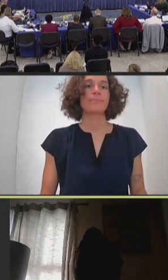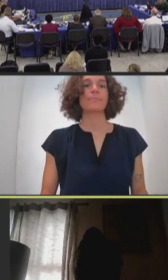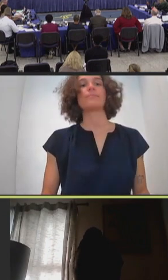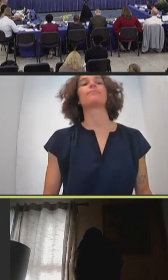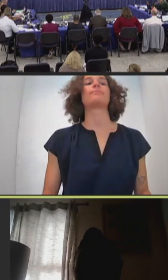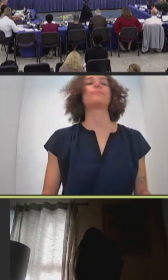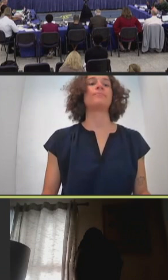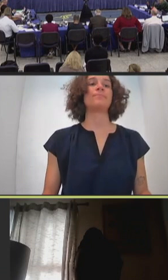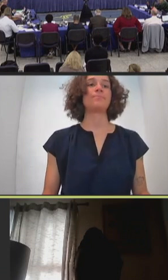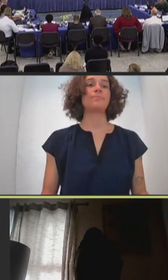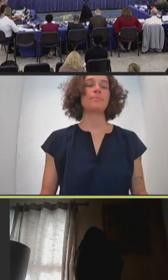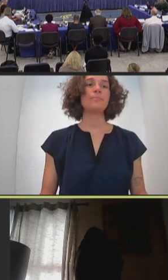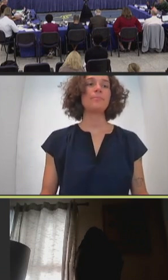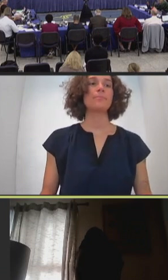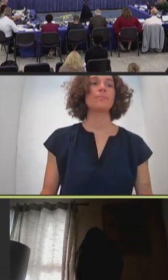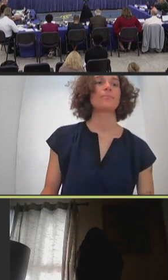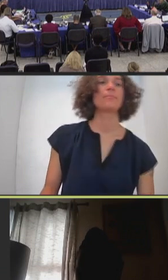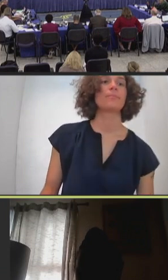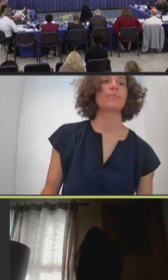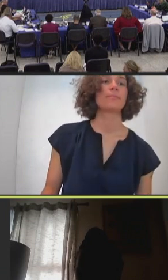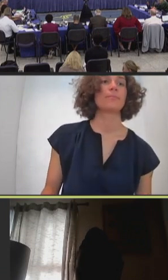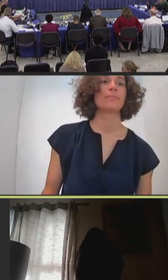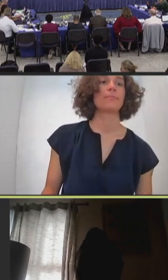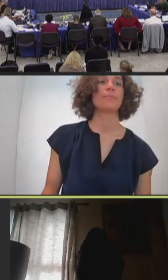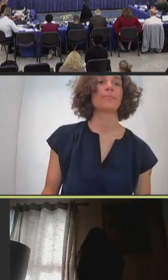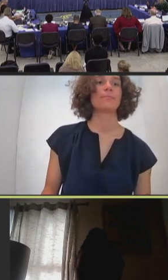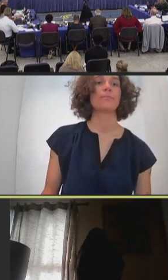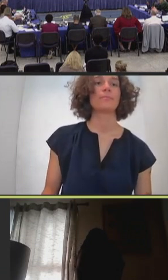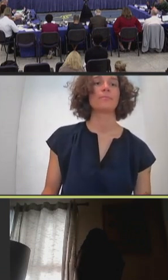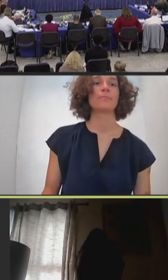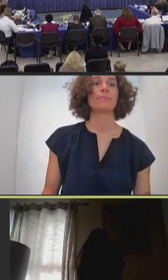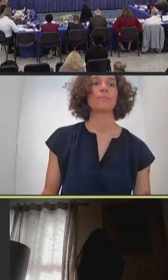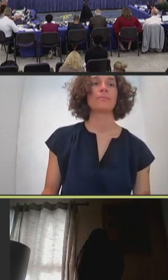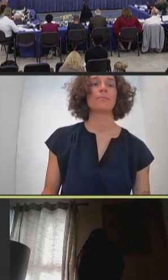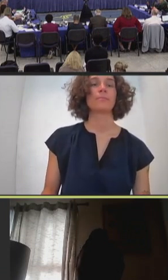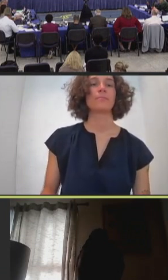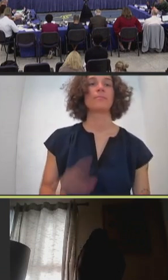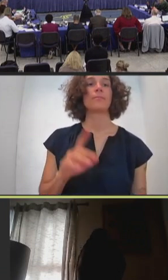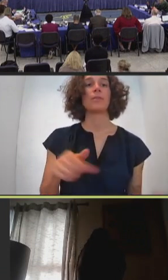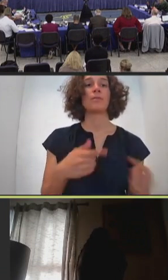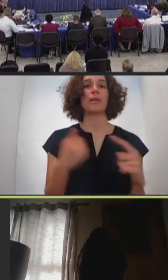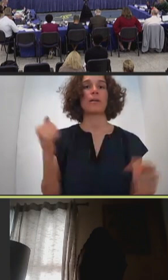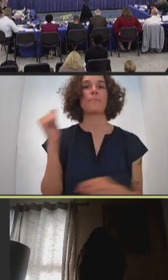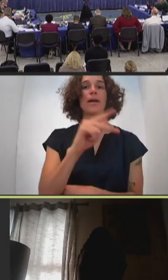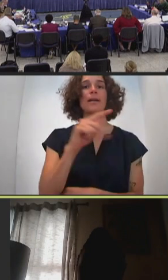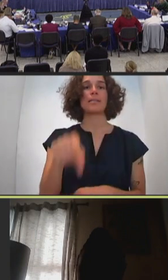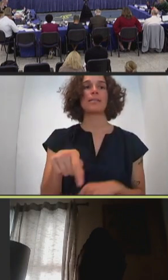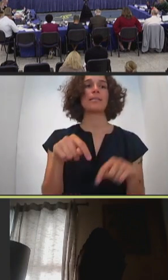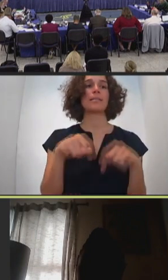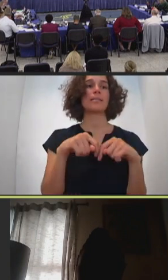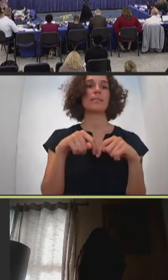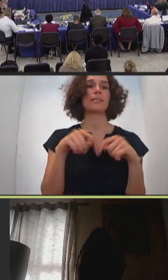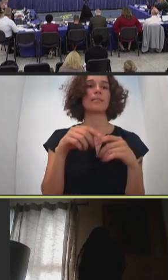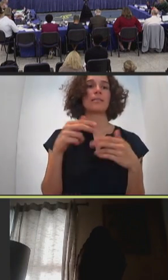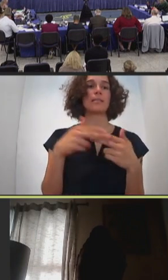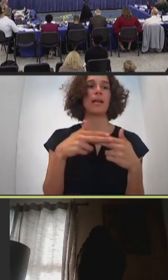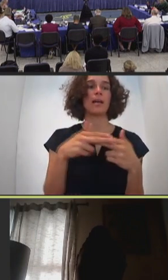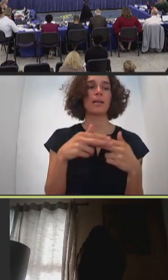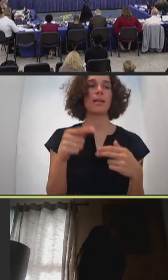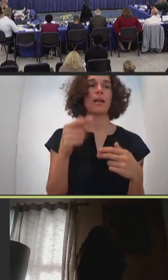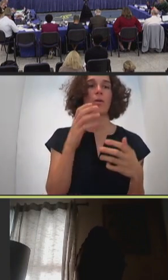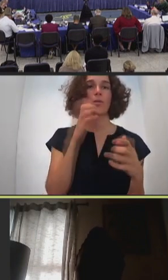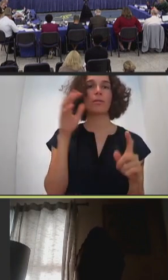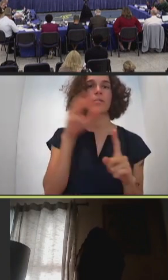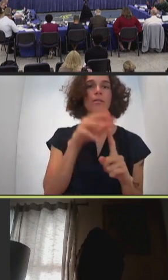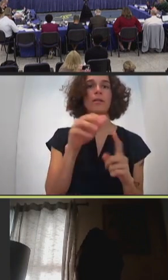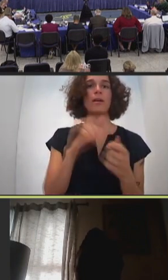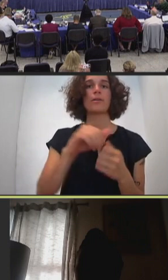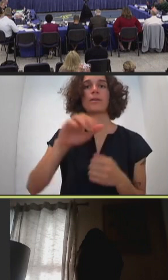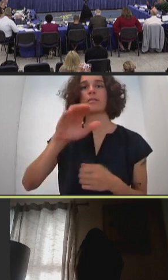So, as I come back to this slide, I wanted to focus on how SEAHEC's community health workers